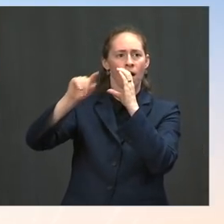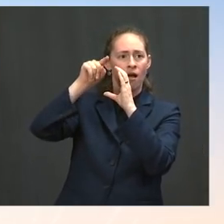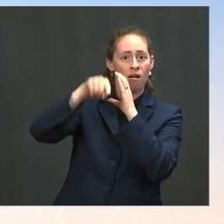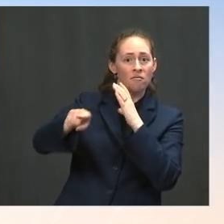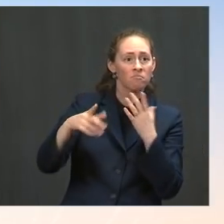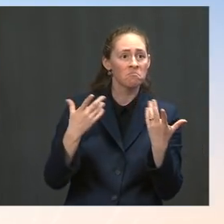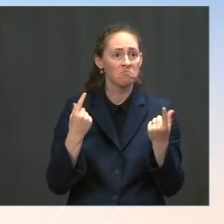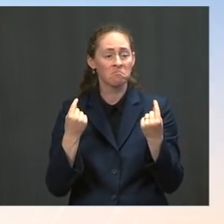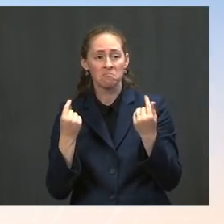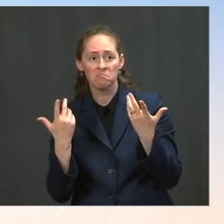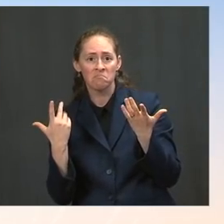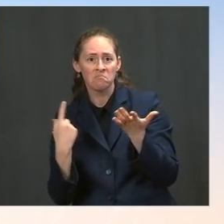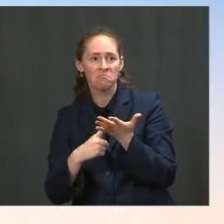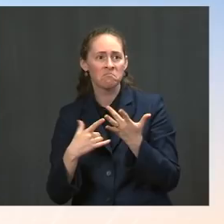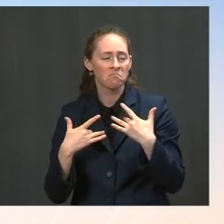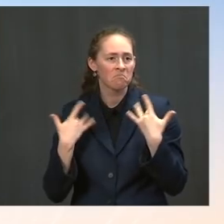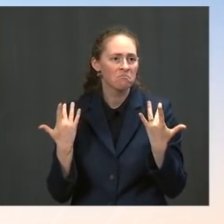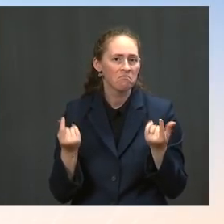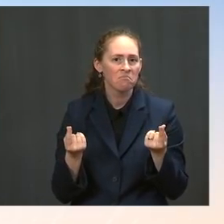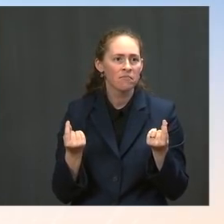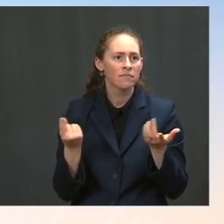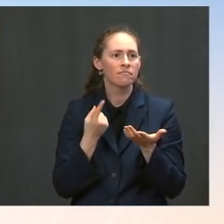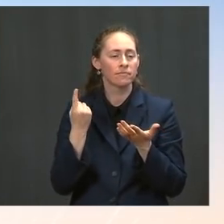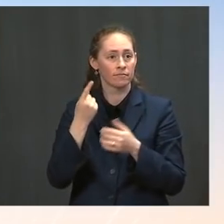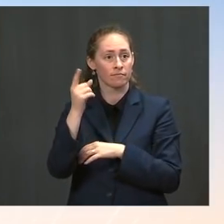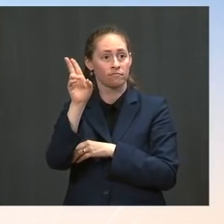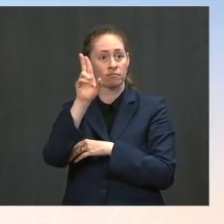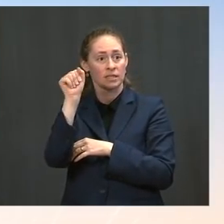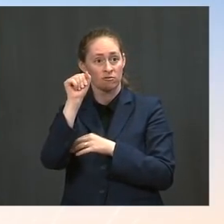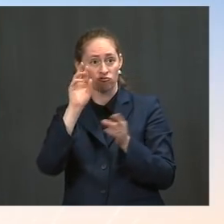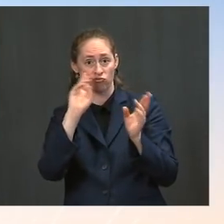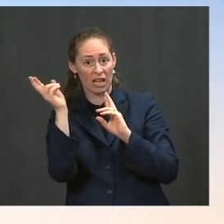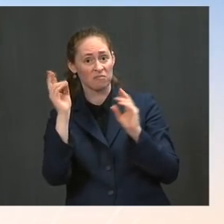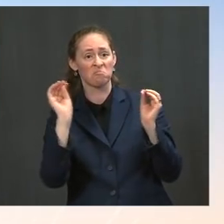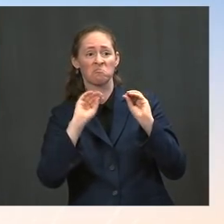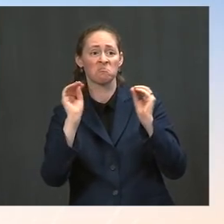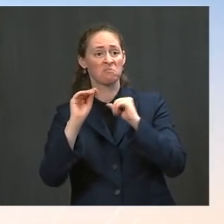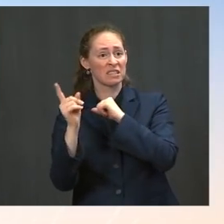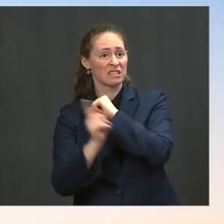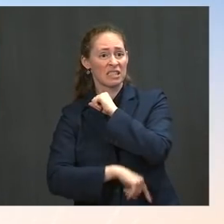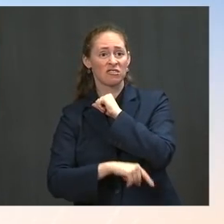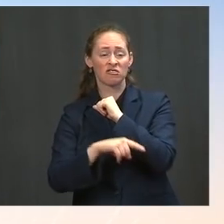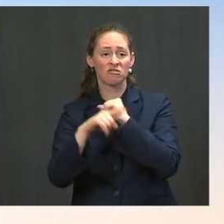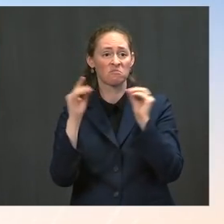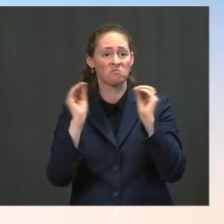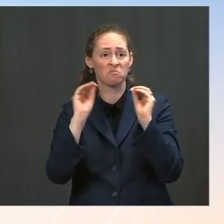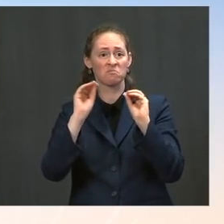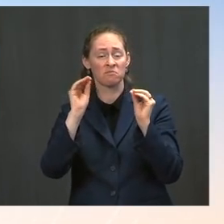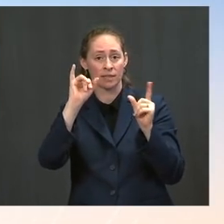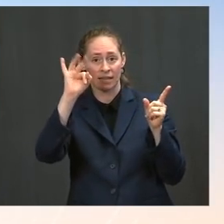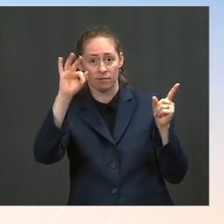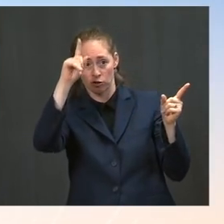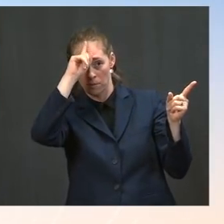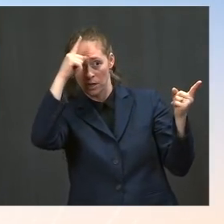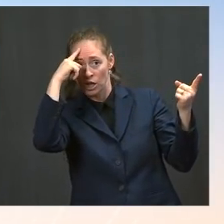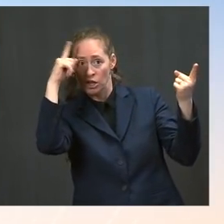to not reinforce new sanctions on the pipeline if Germany agrees to encourage investment in renewable energy in Ukraine?